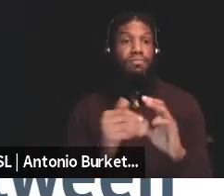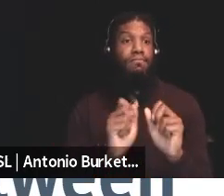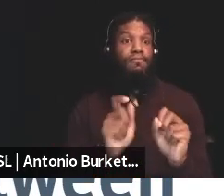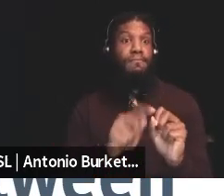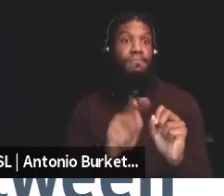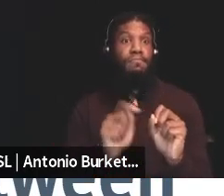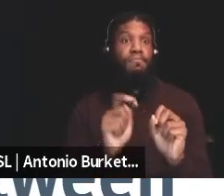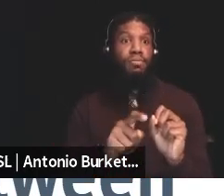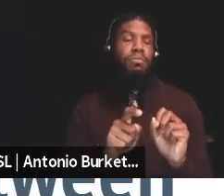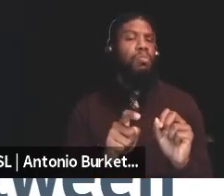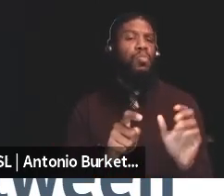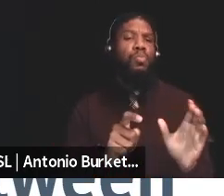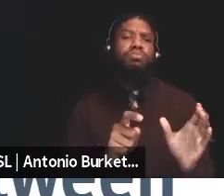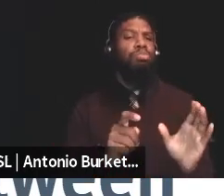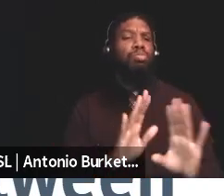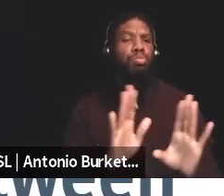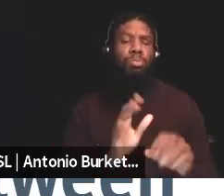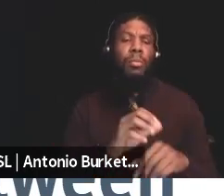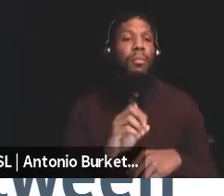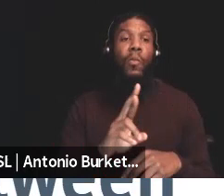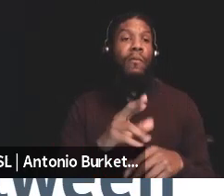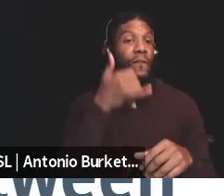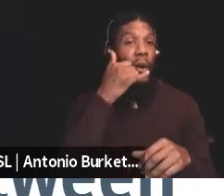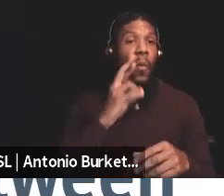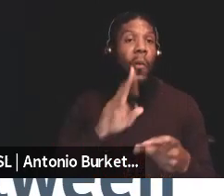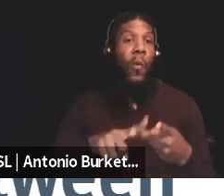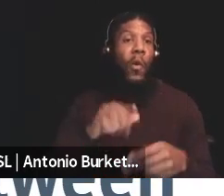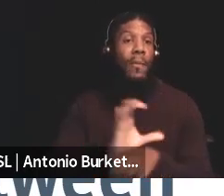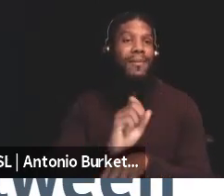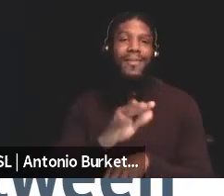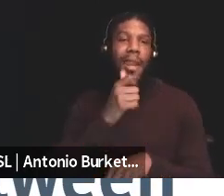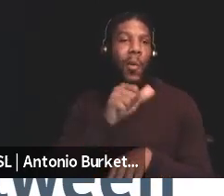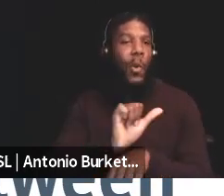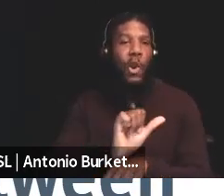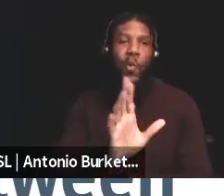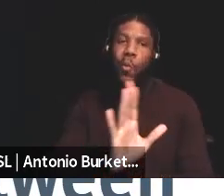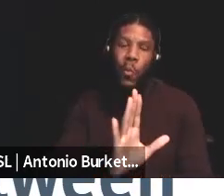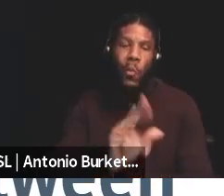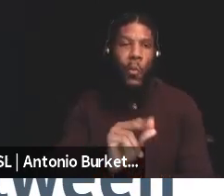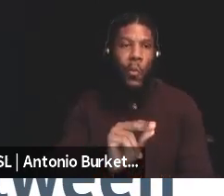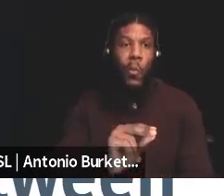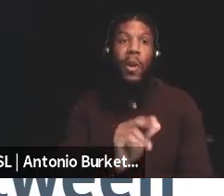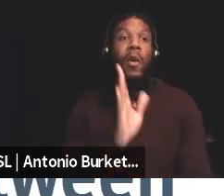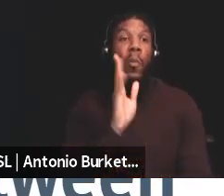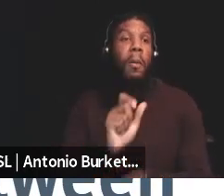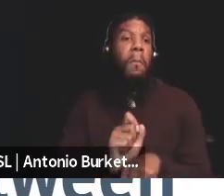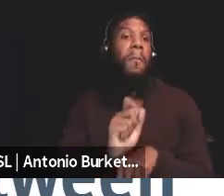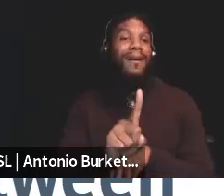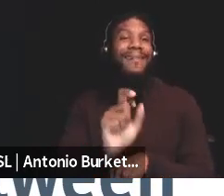or to their desktop when they aren't working. it won't ping them unless they are scheduled to